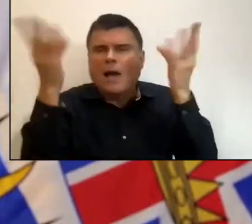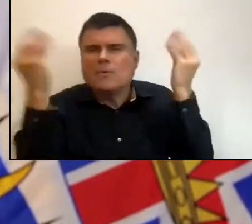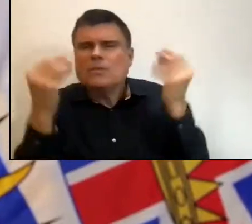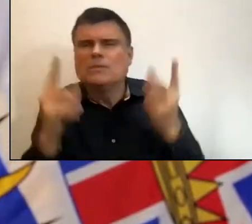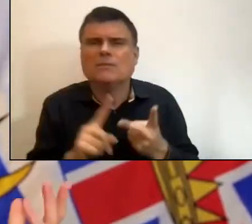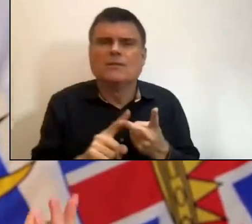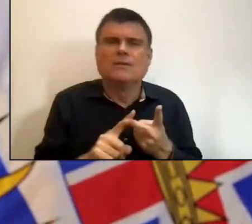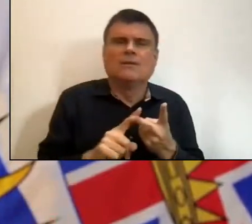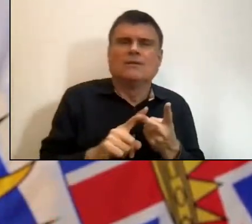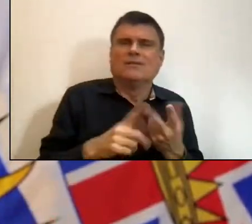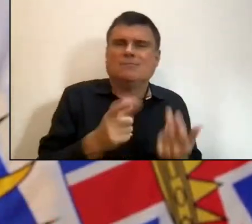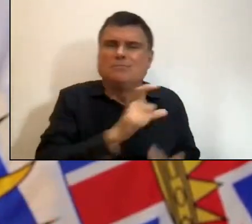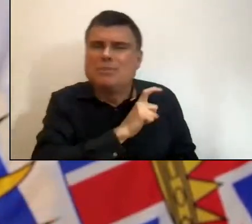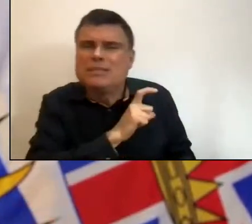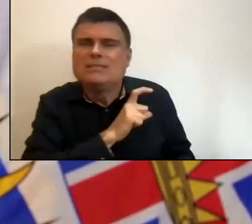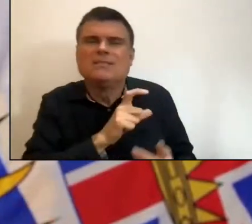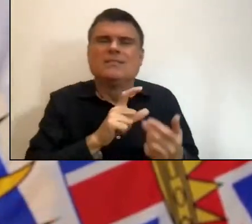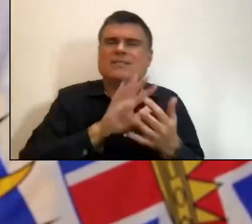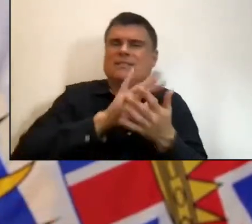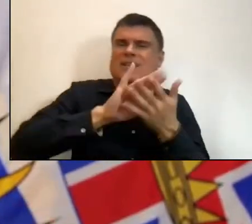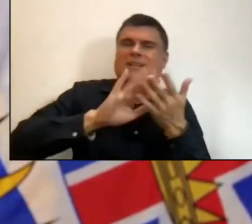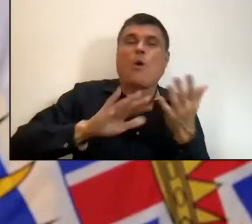I'm appealing again.